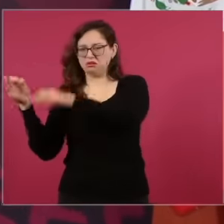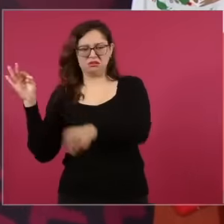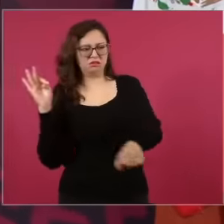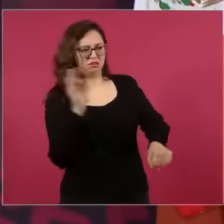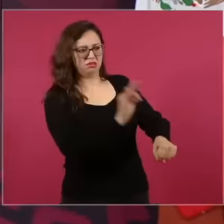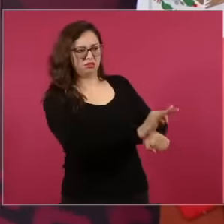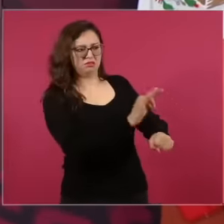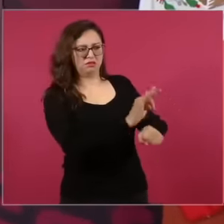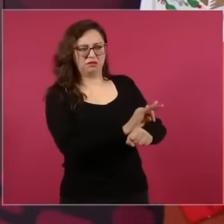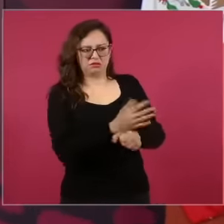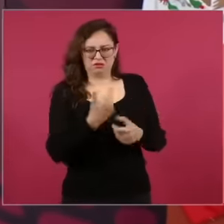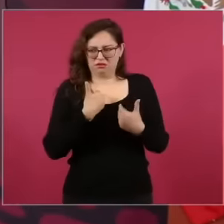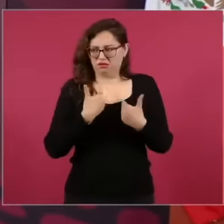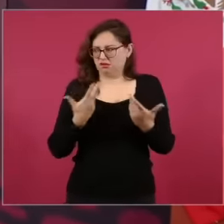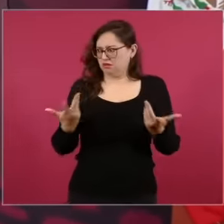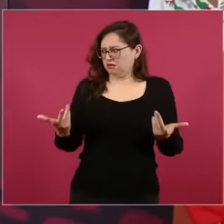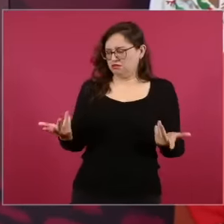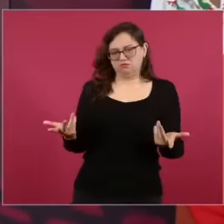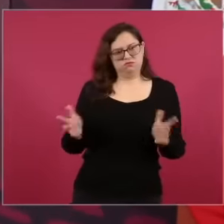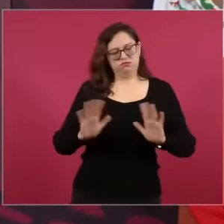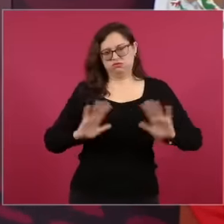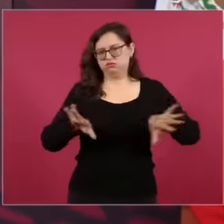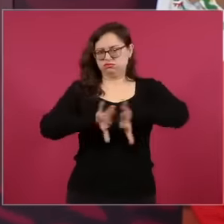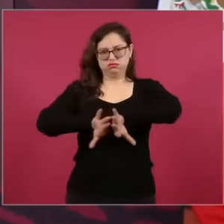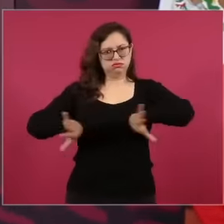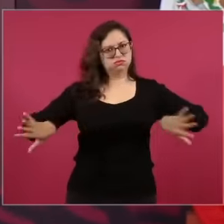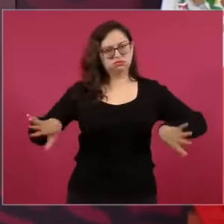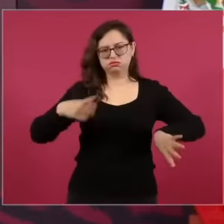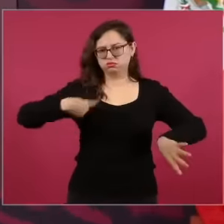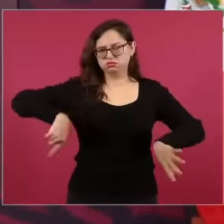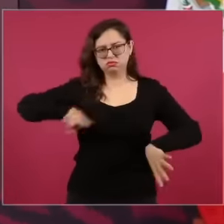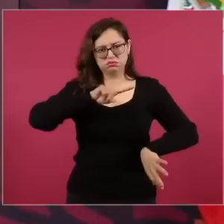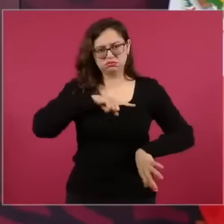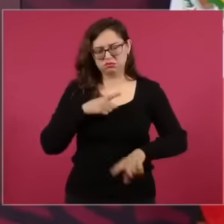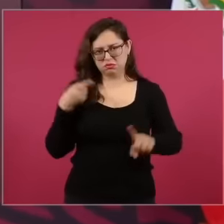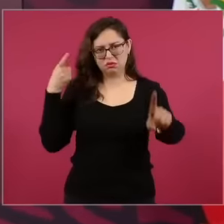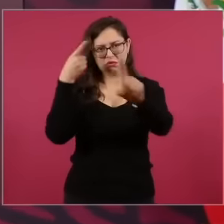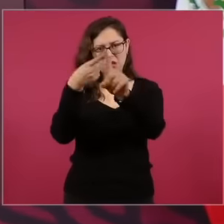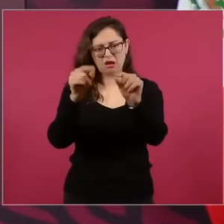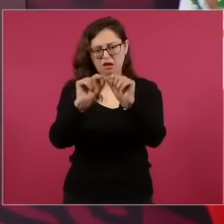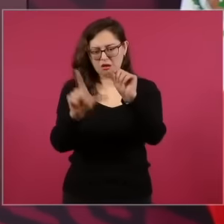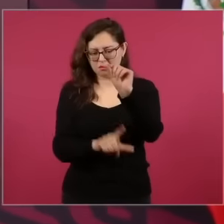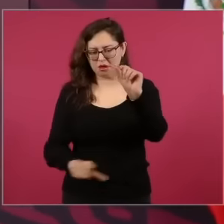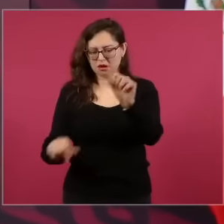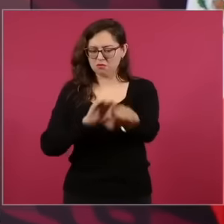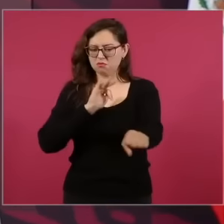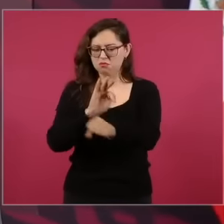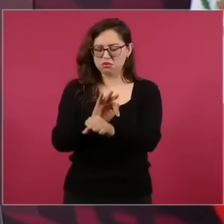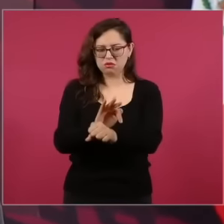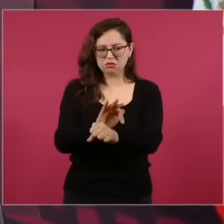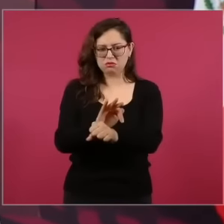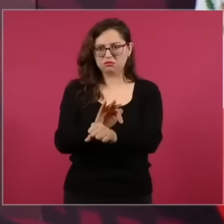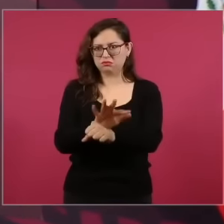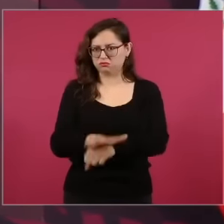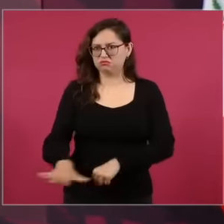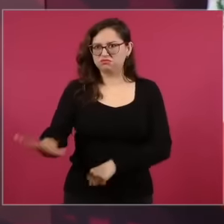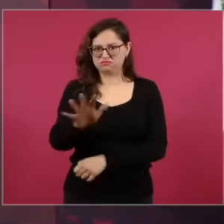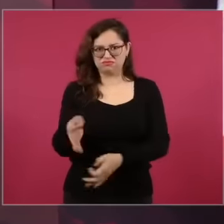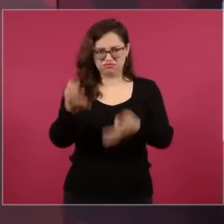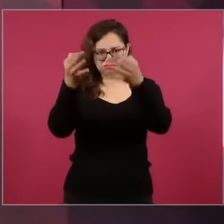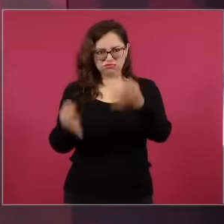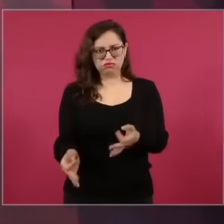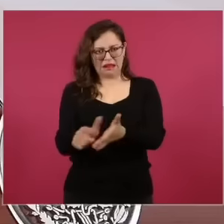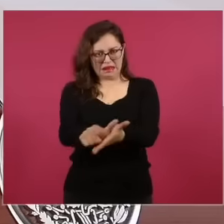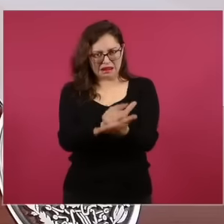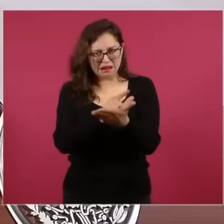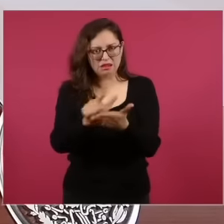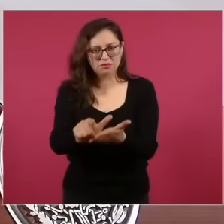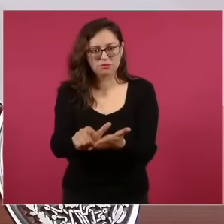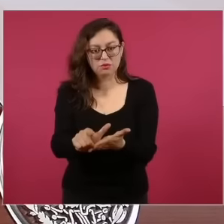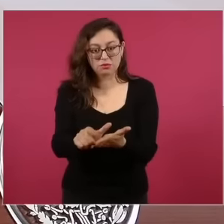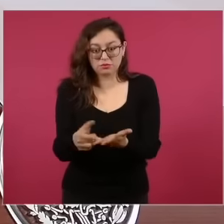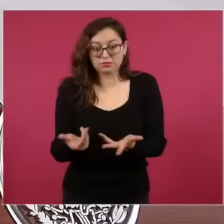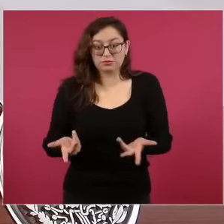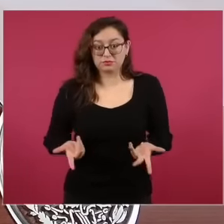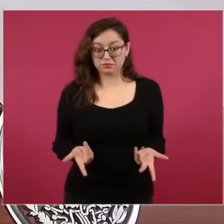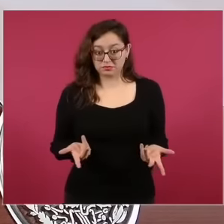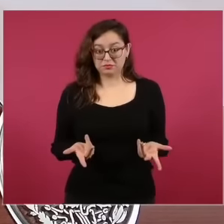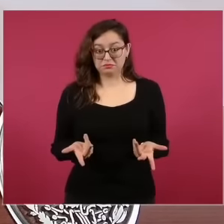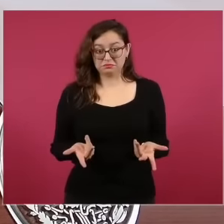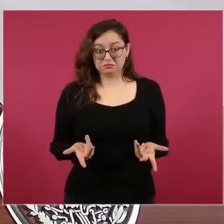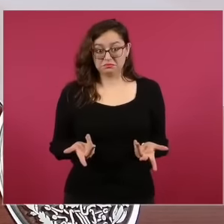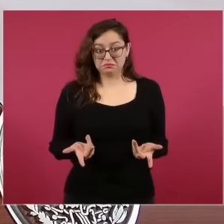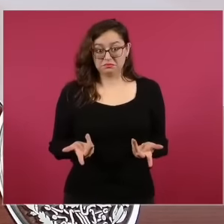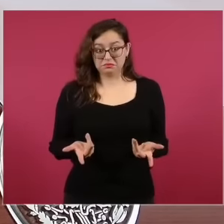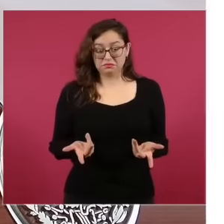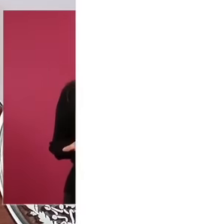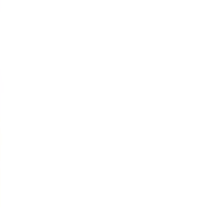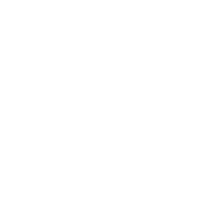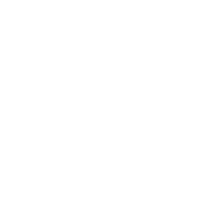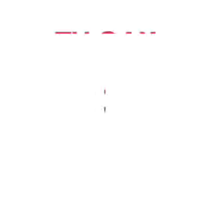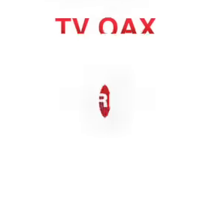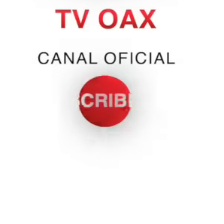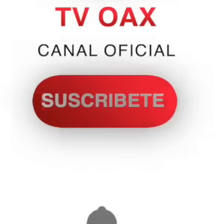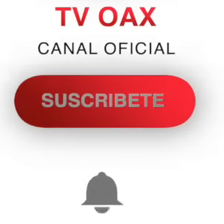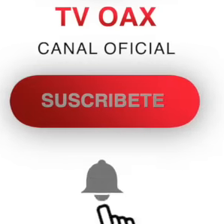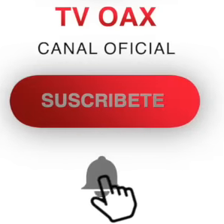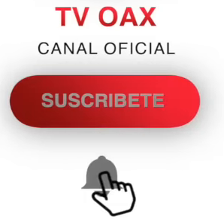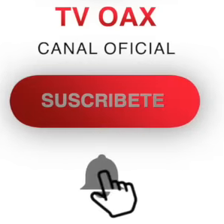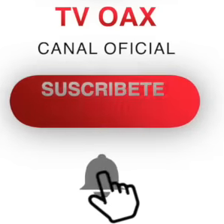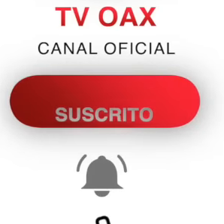Mexico to purify public life So how was that majority achieved? Well